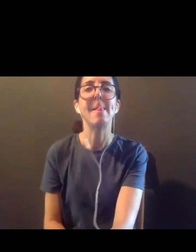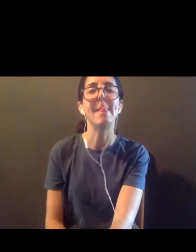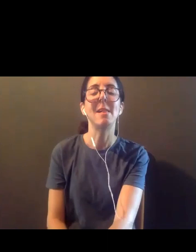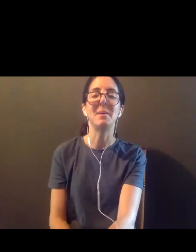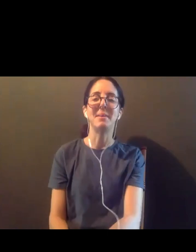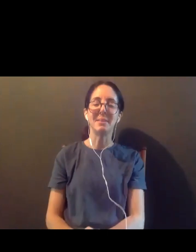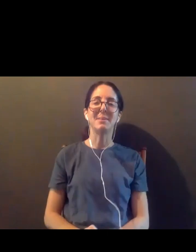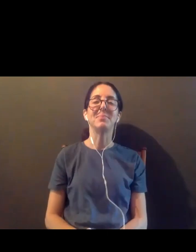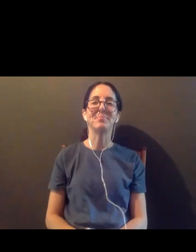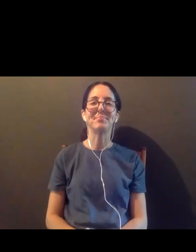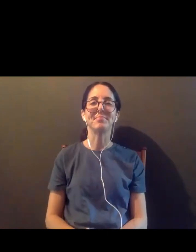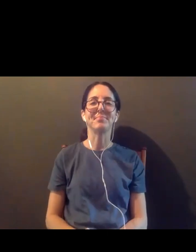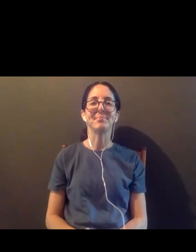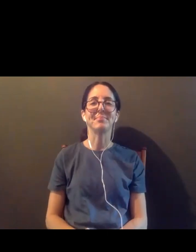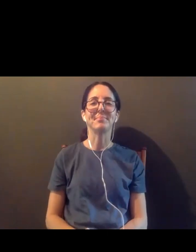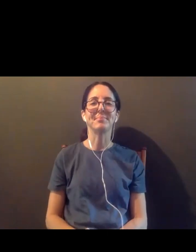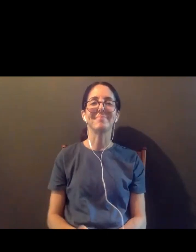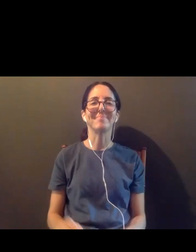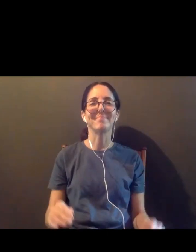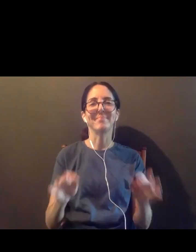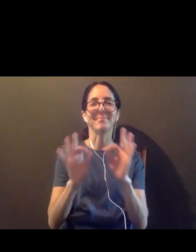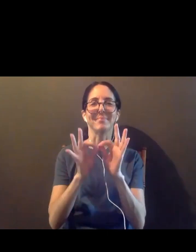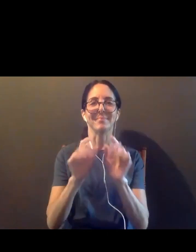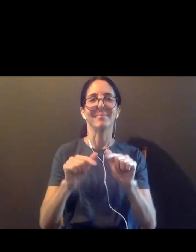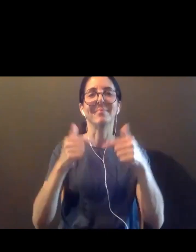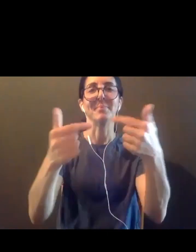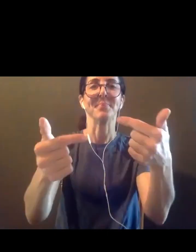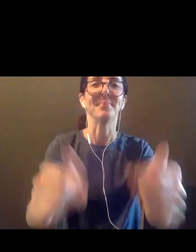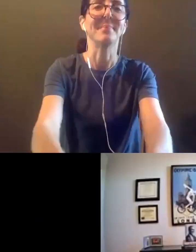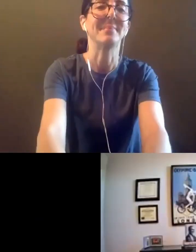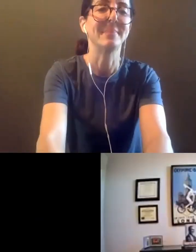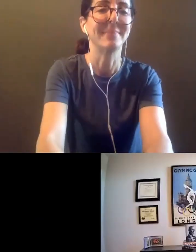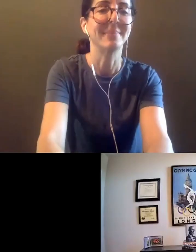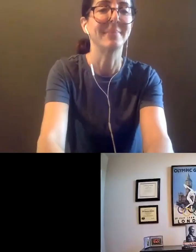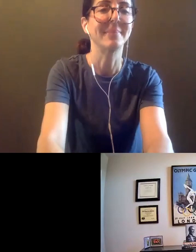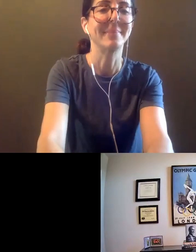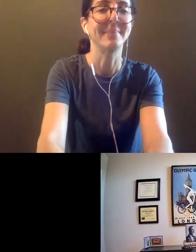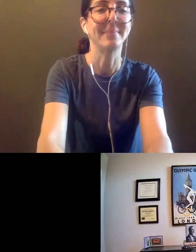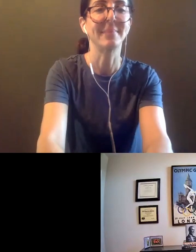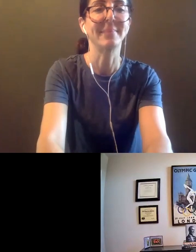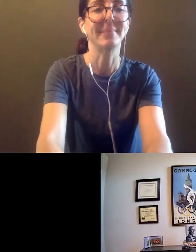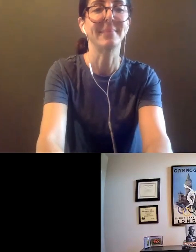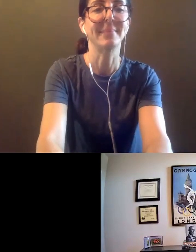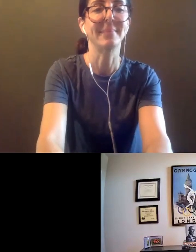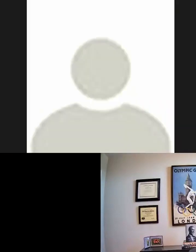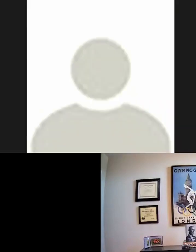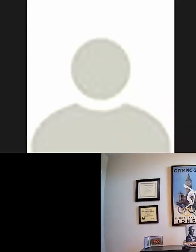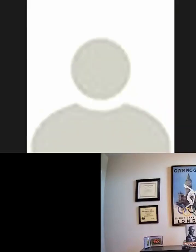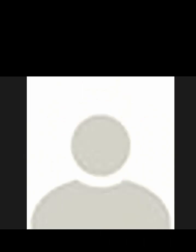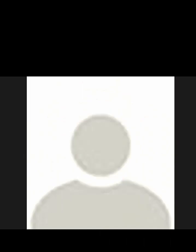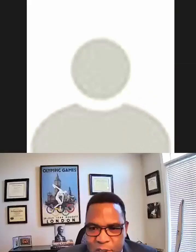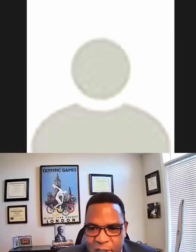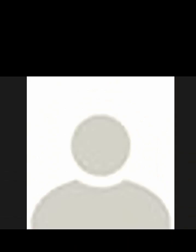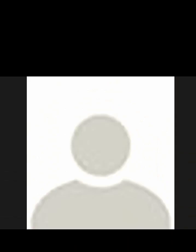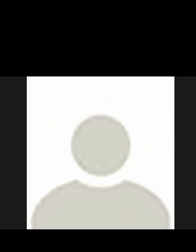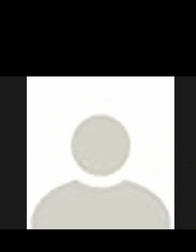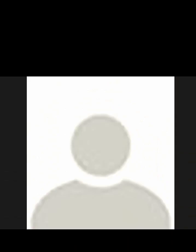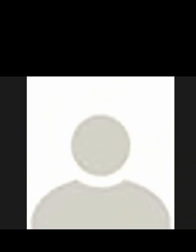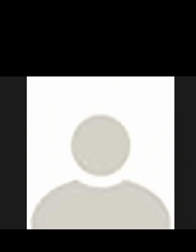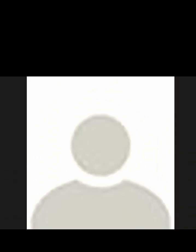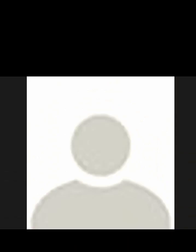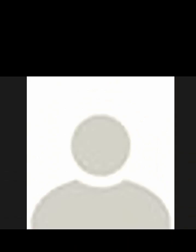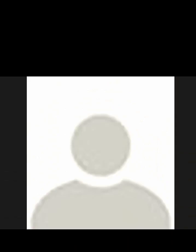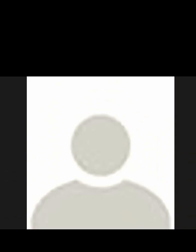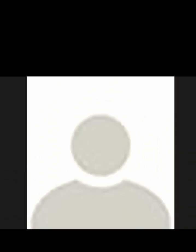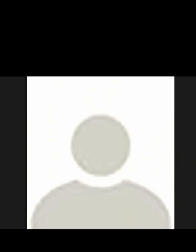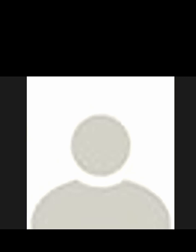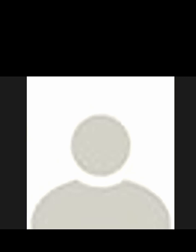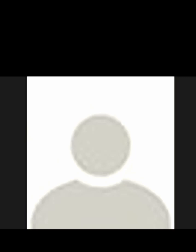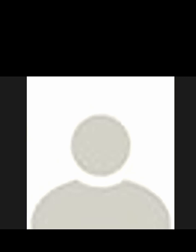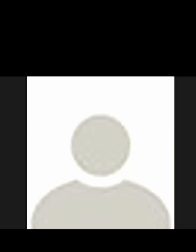I will just jump in and say, the beauty that you have today in the